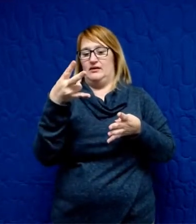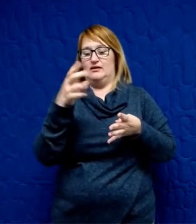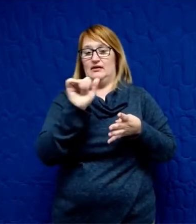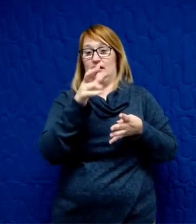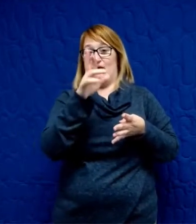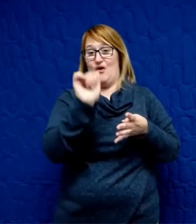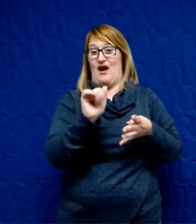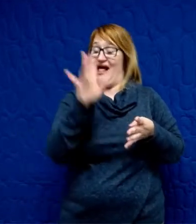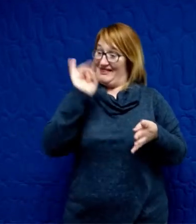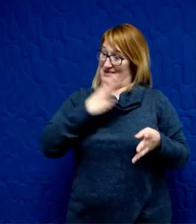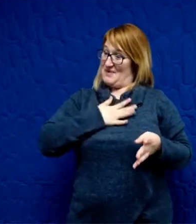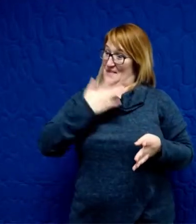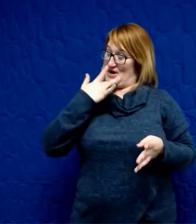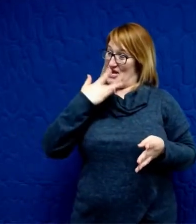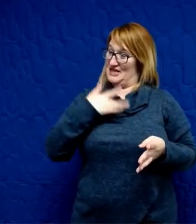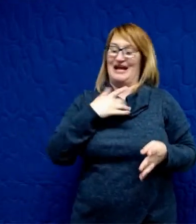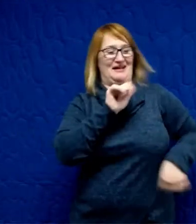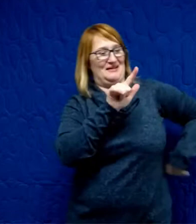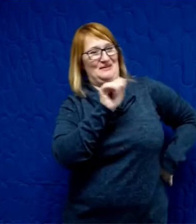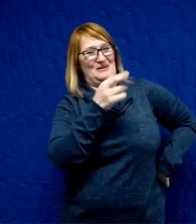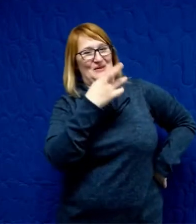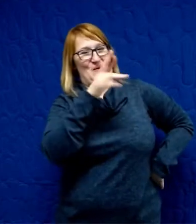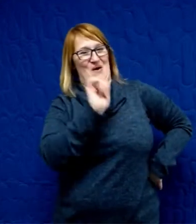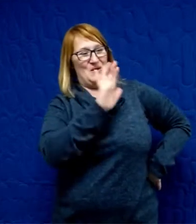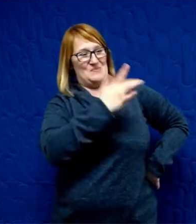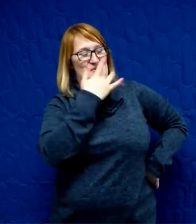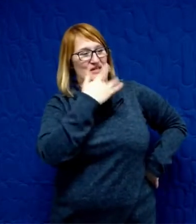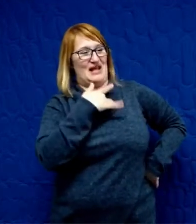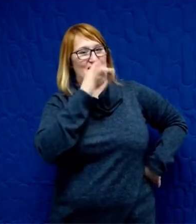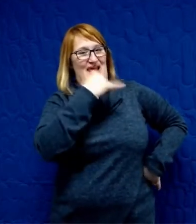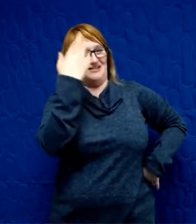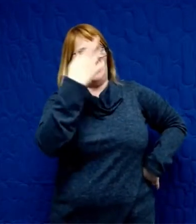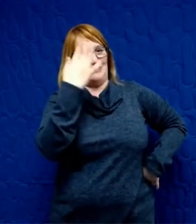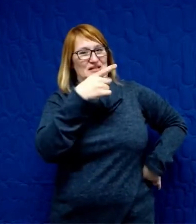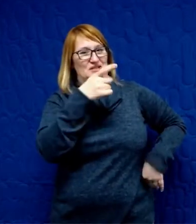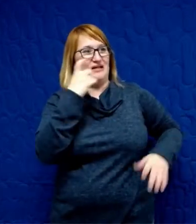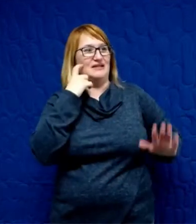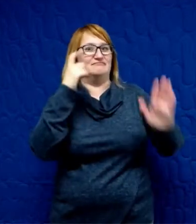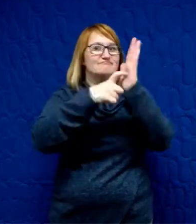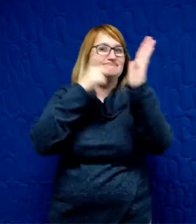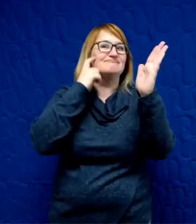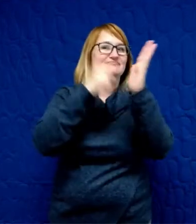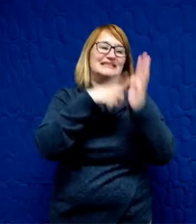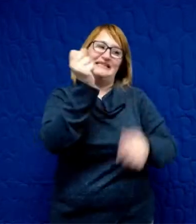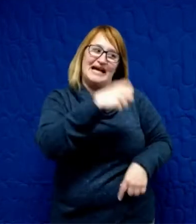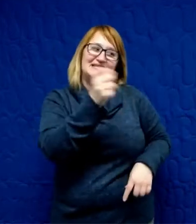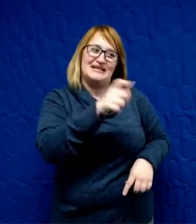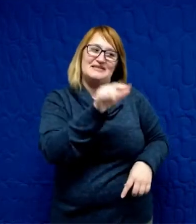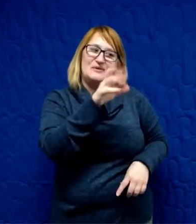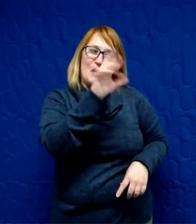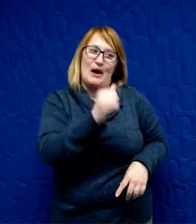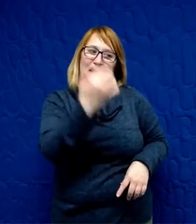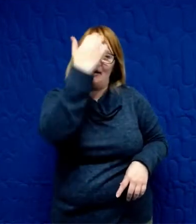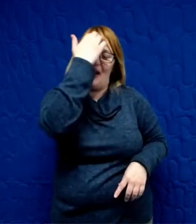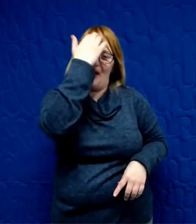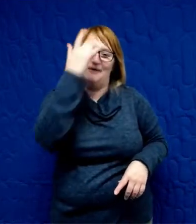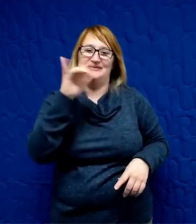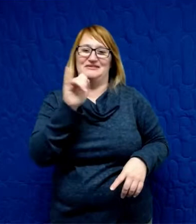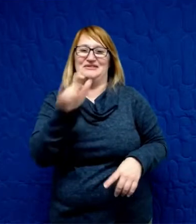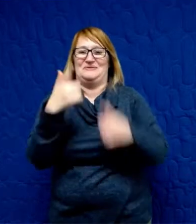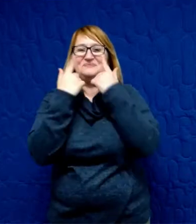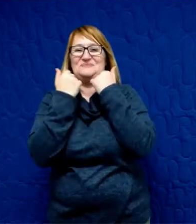my birthday - Laura's birthday - which is why she kept pointing it out out. Yes, Laura we got your gift already